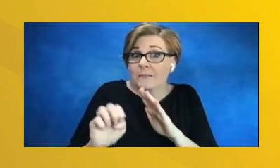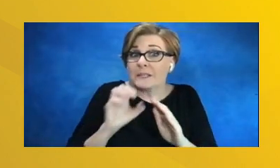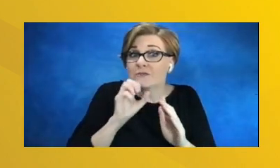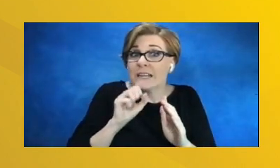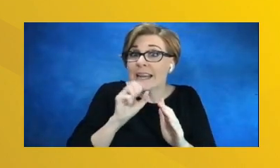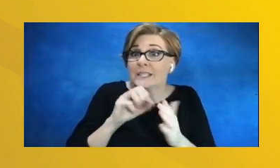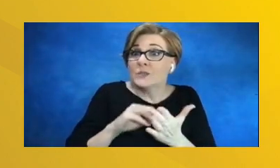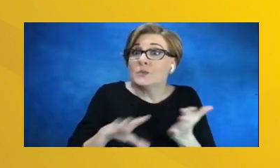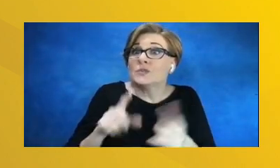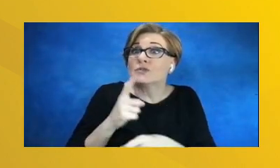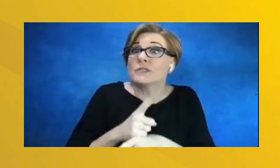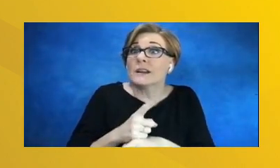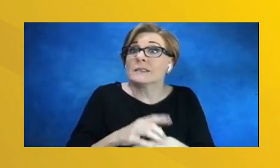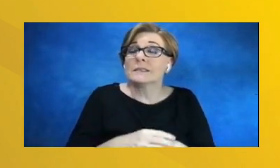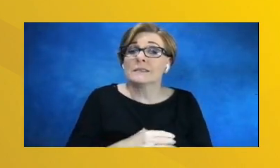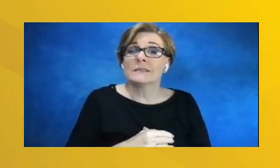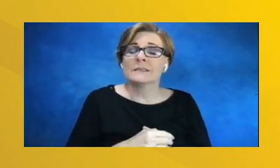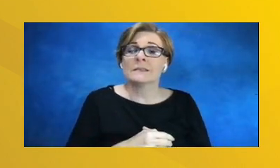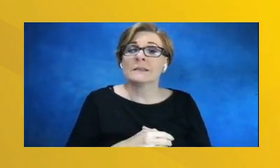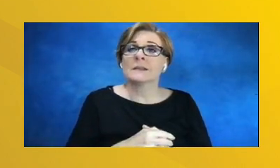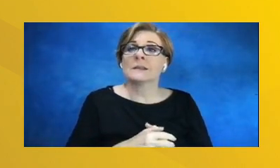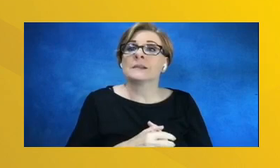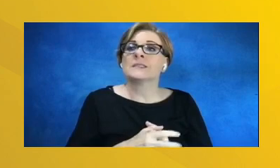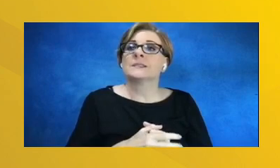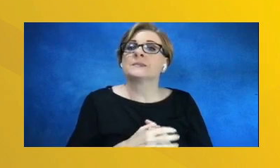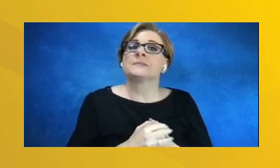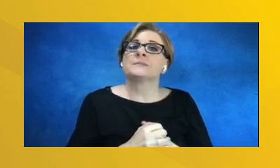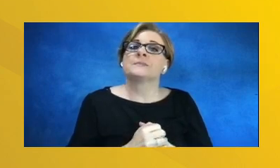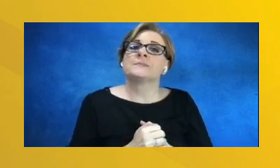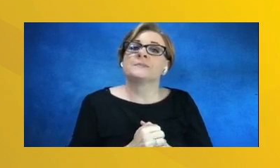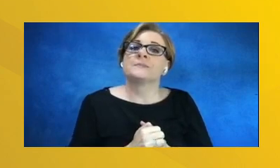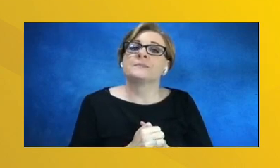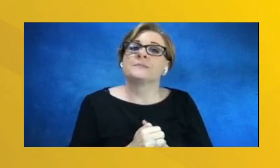Alright, great. OK.